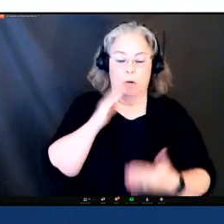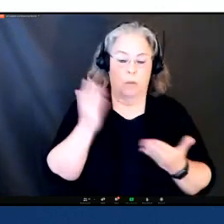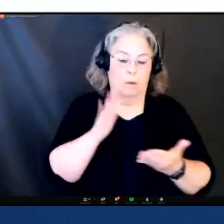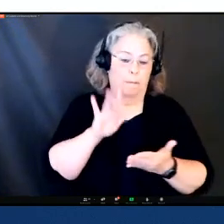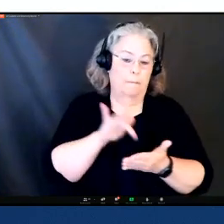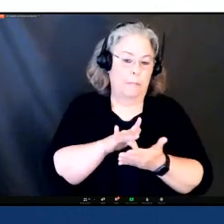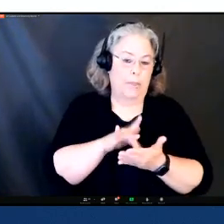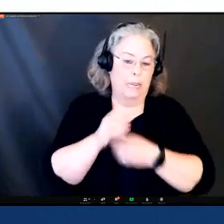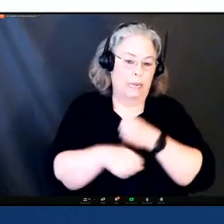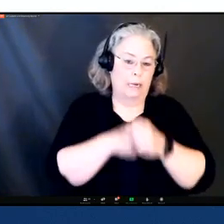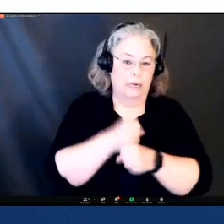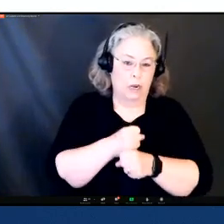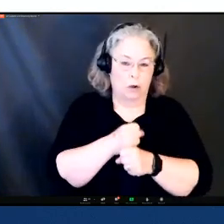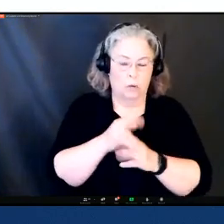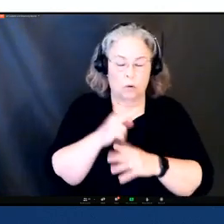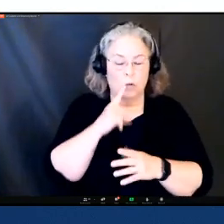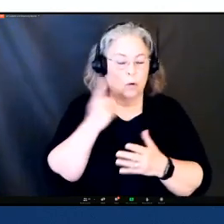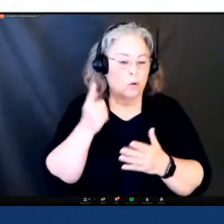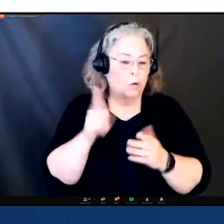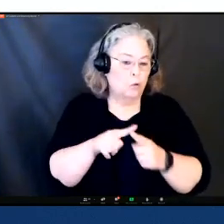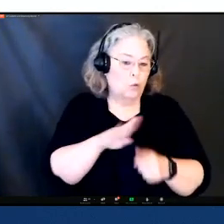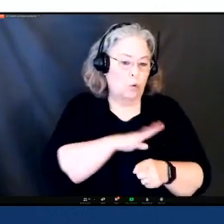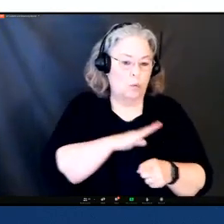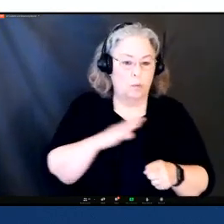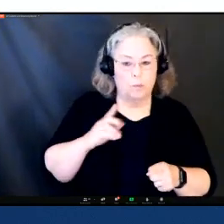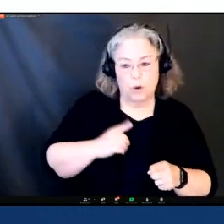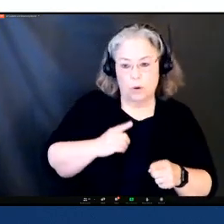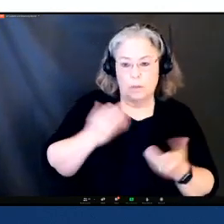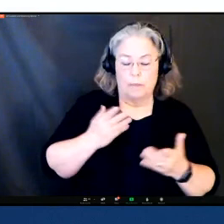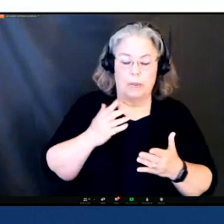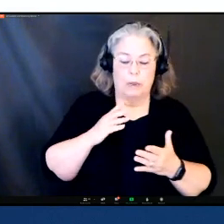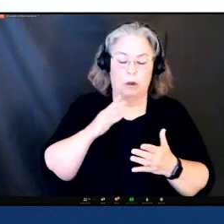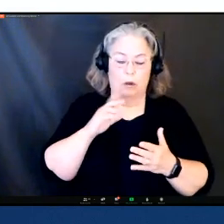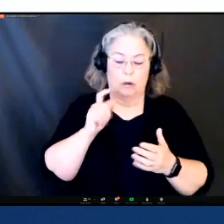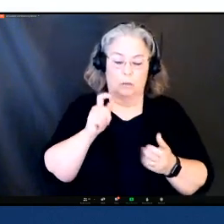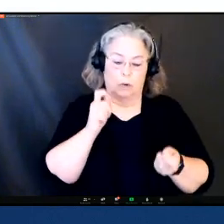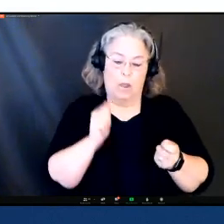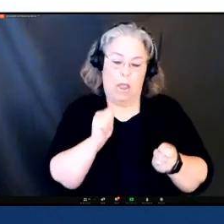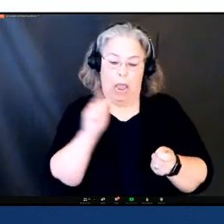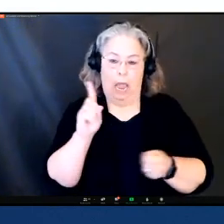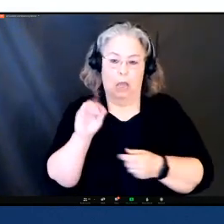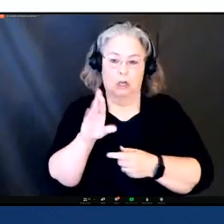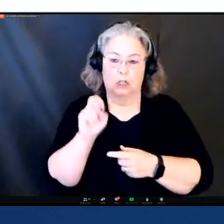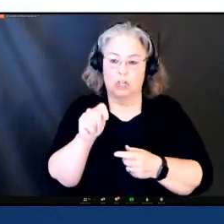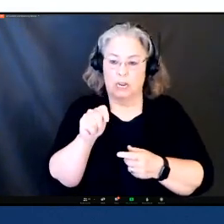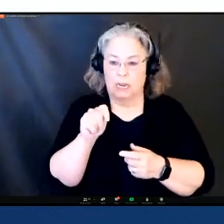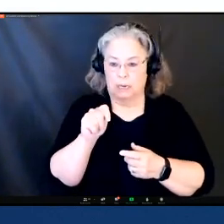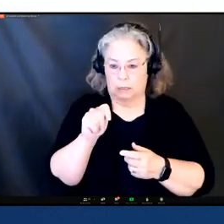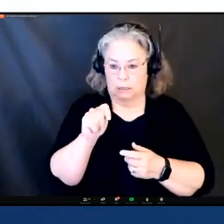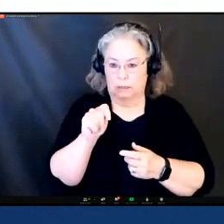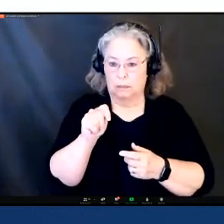along with any recommended current year budget adjustments and then we'll also prepare discretionary revenue estimates for the budget year.